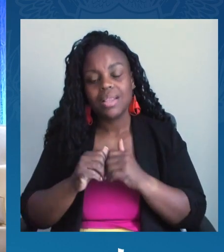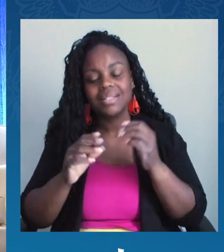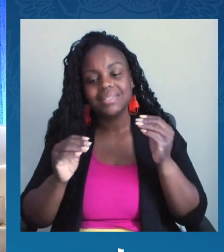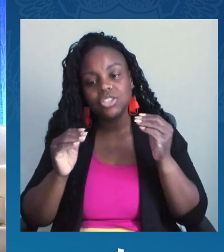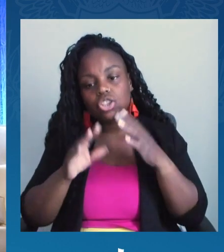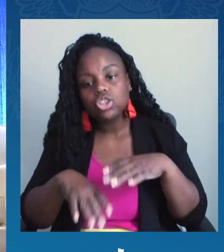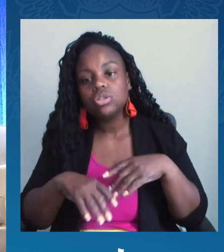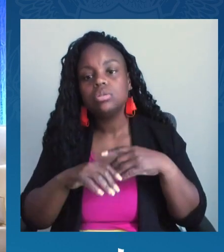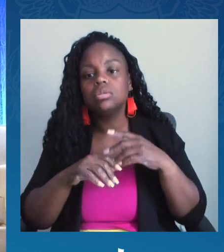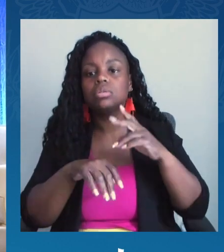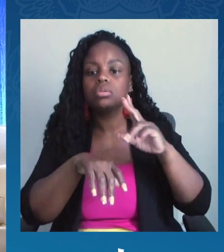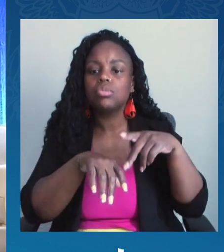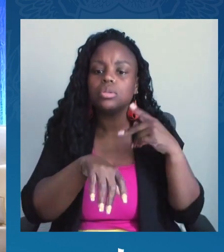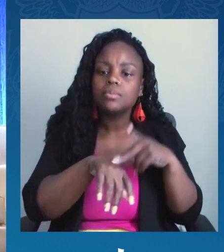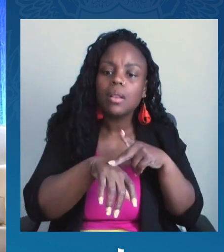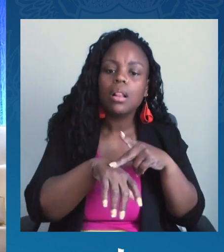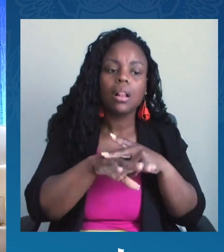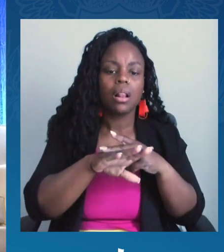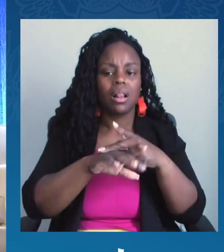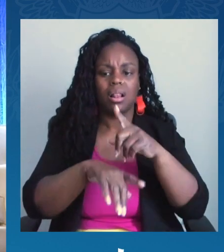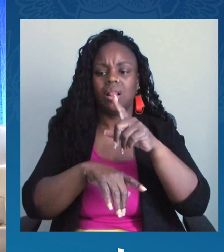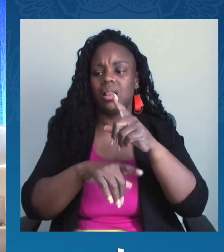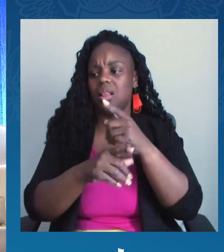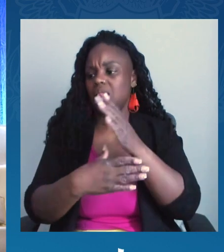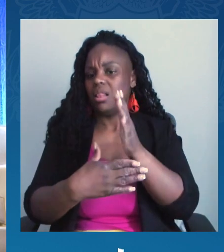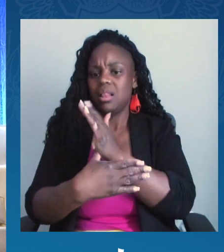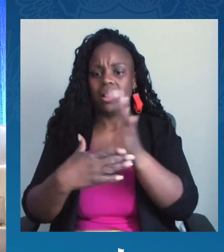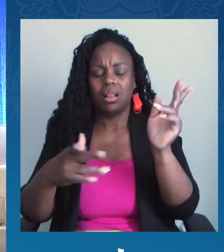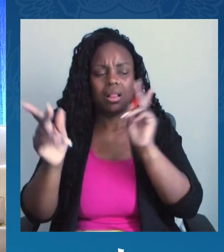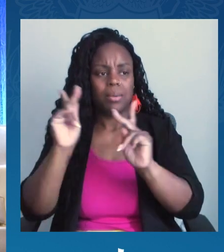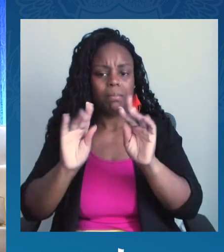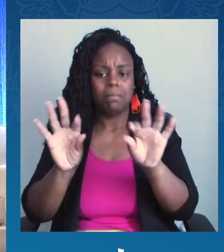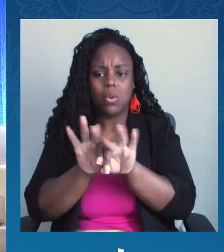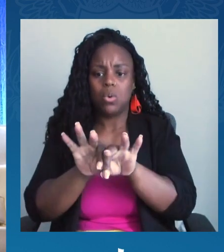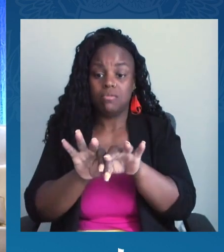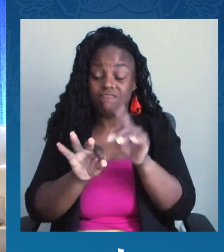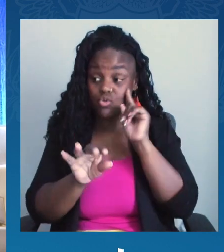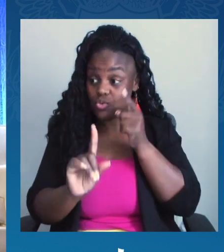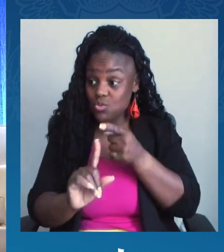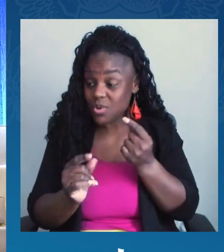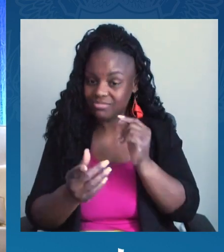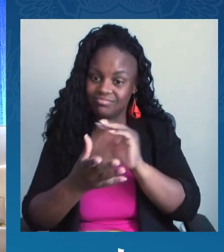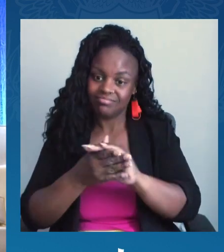that's really important. Thank you for that. I will tell you that another topic on the minds of people